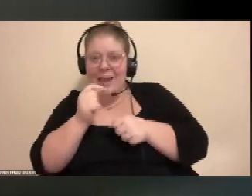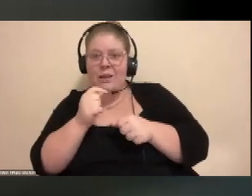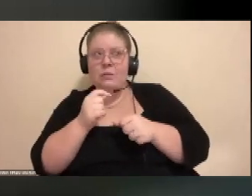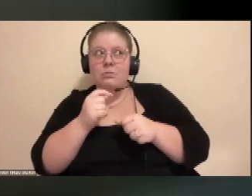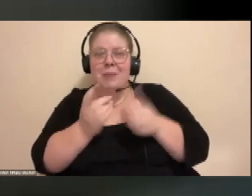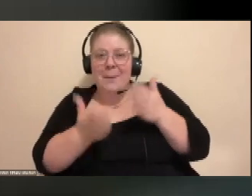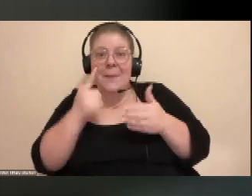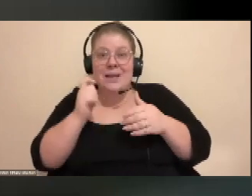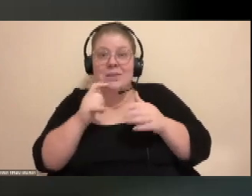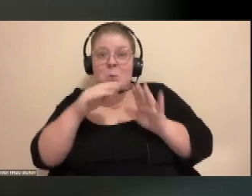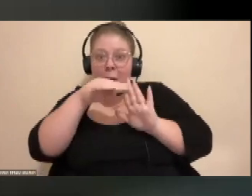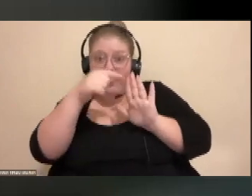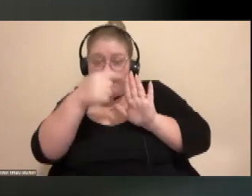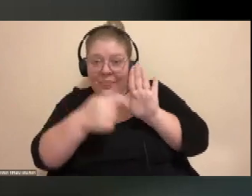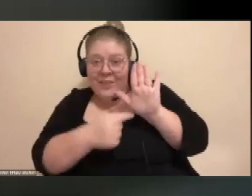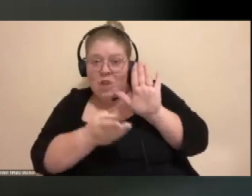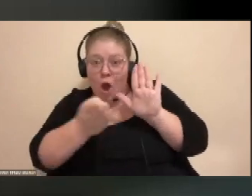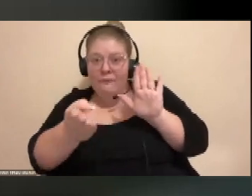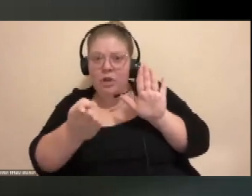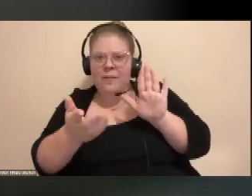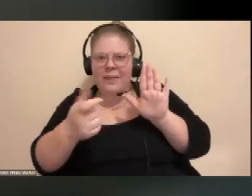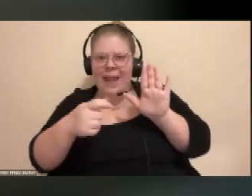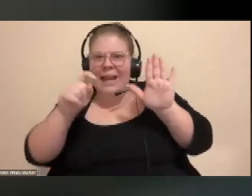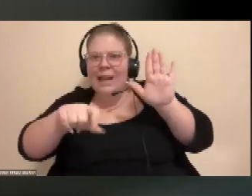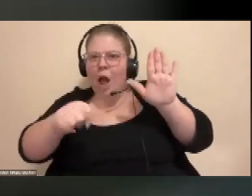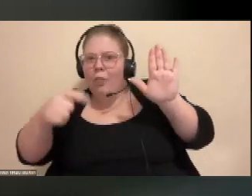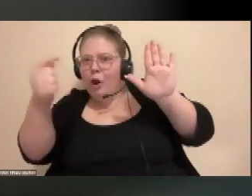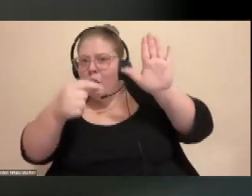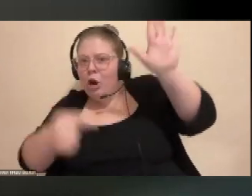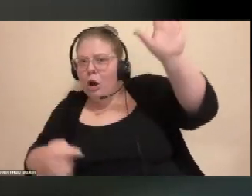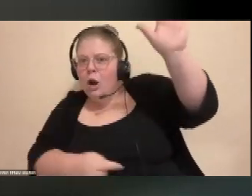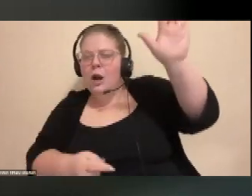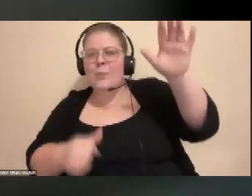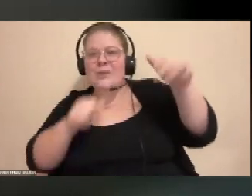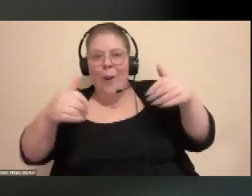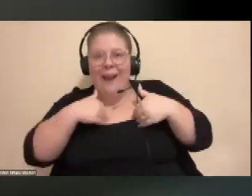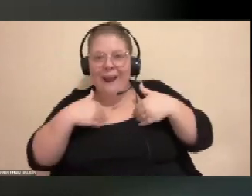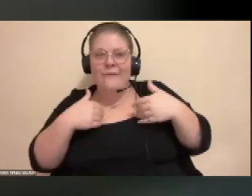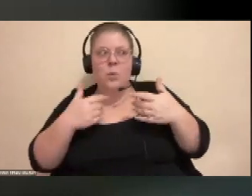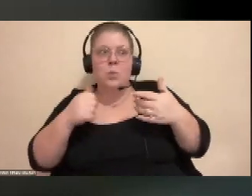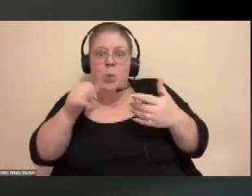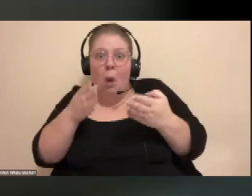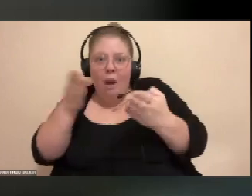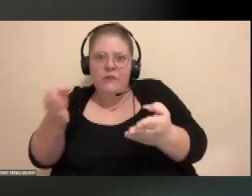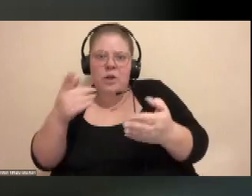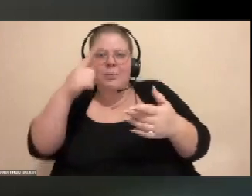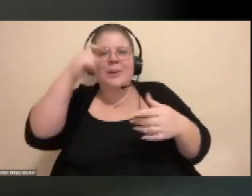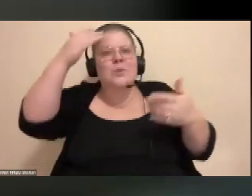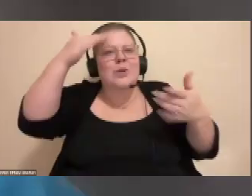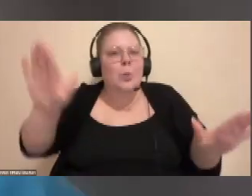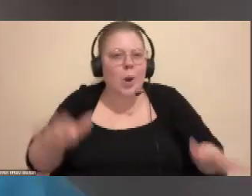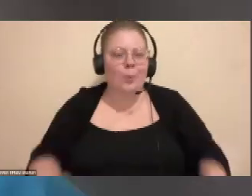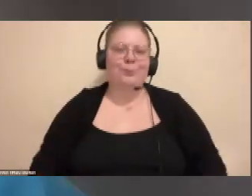they want and need something else. But we don't know that Silvia and Amy,